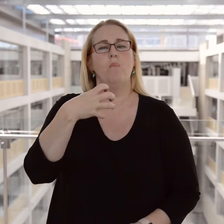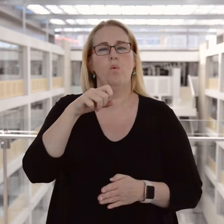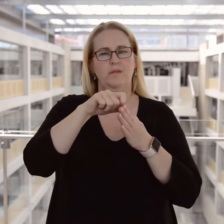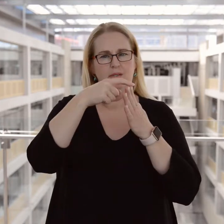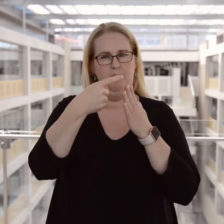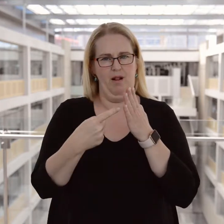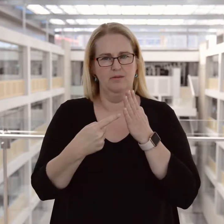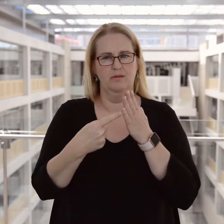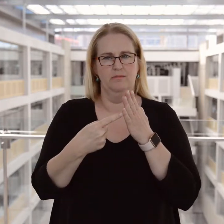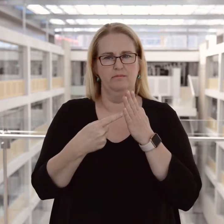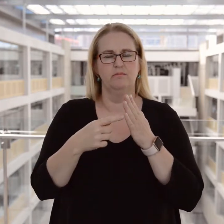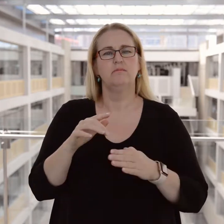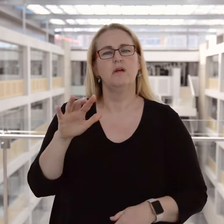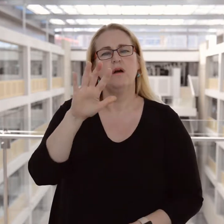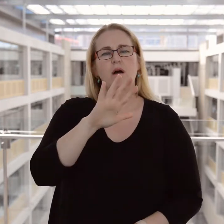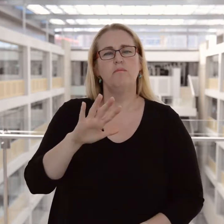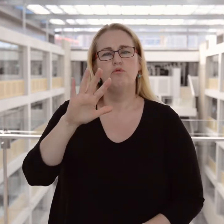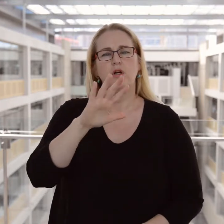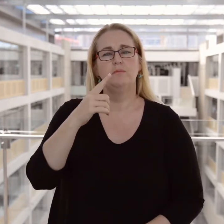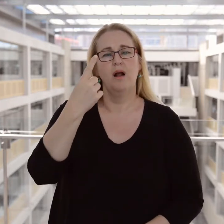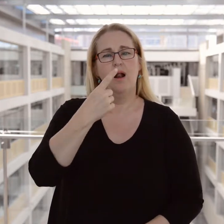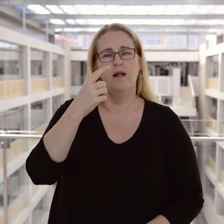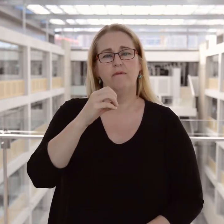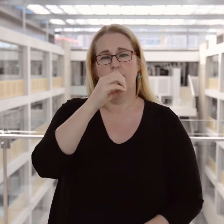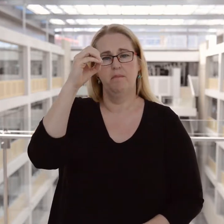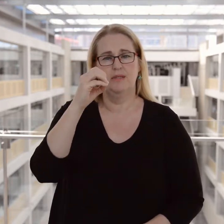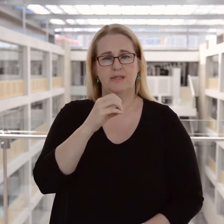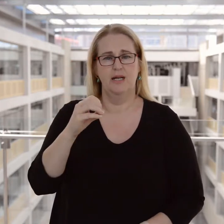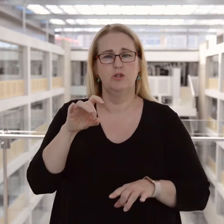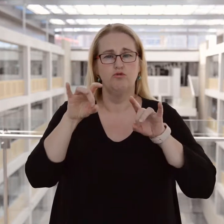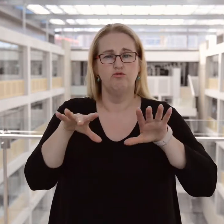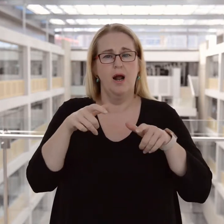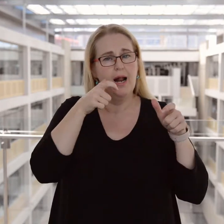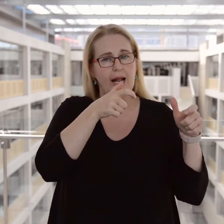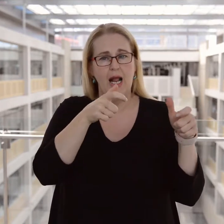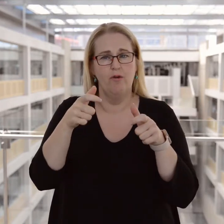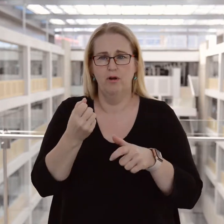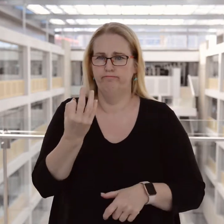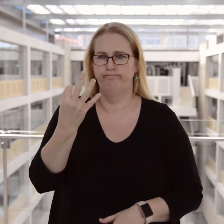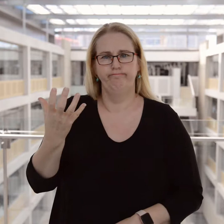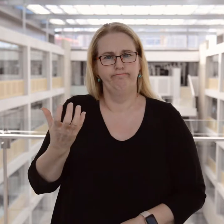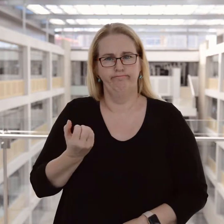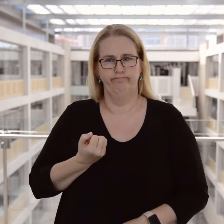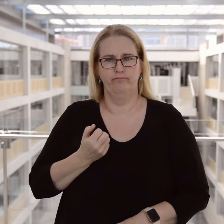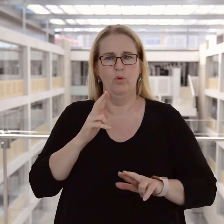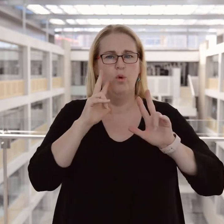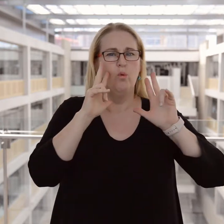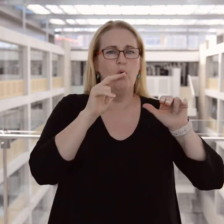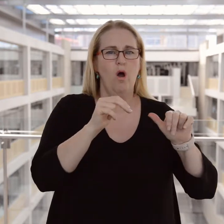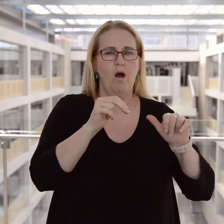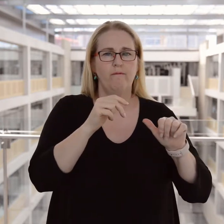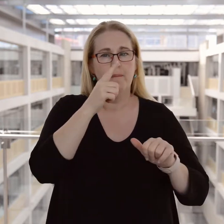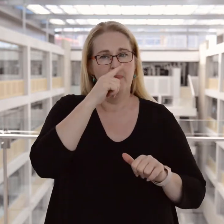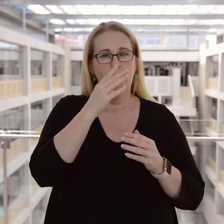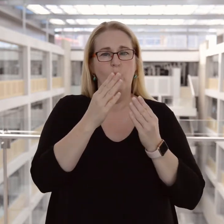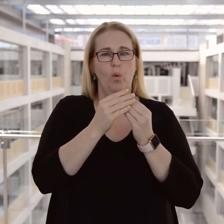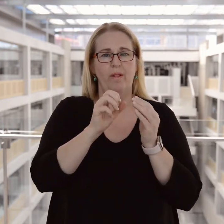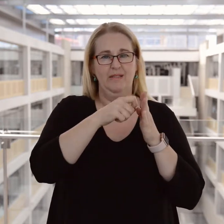while approximately 11% of Australians are providing unpaid care to someone with disability or someone 65 years